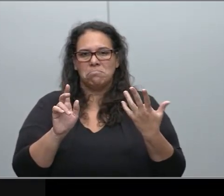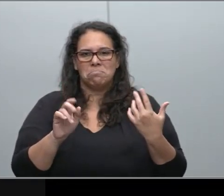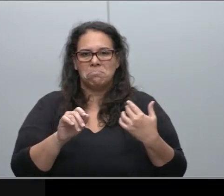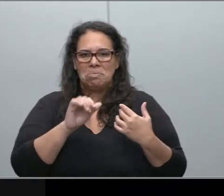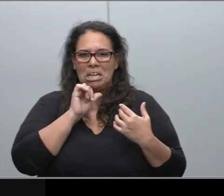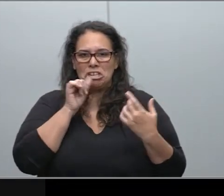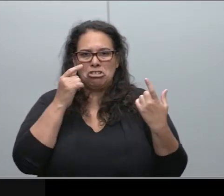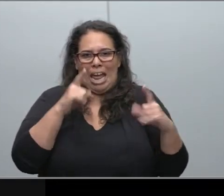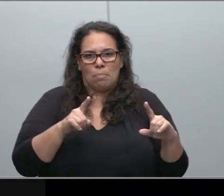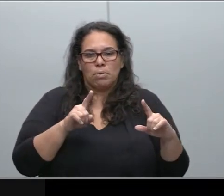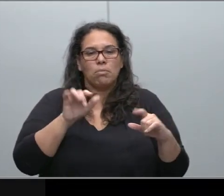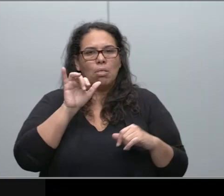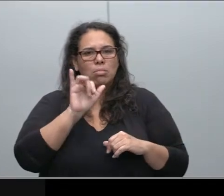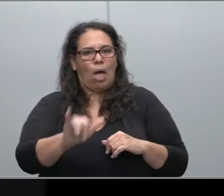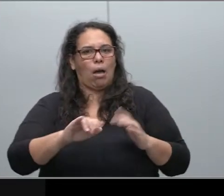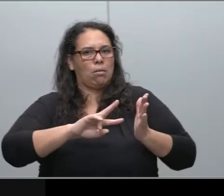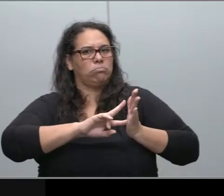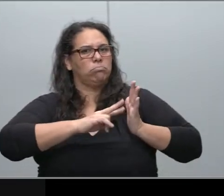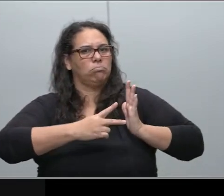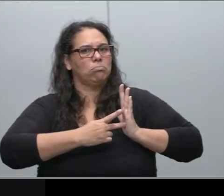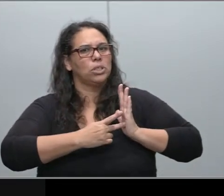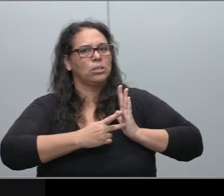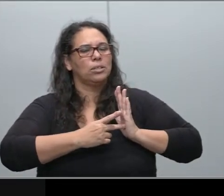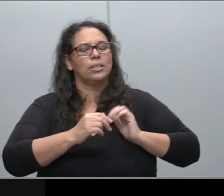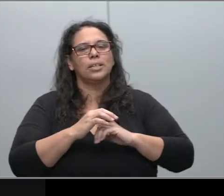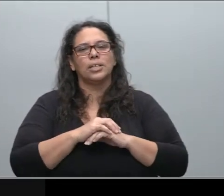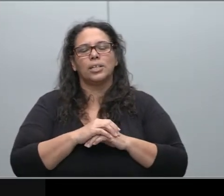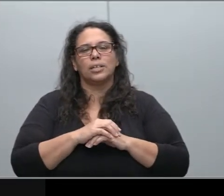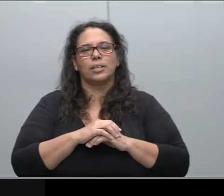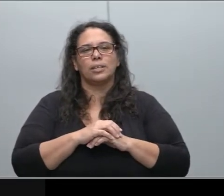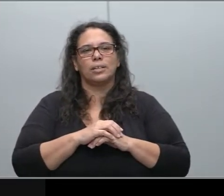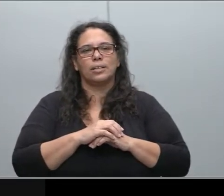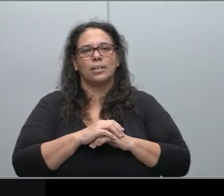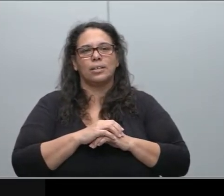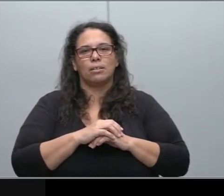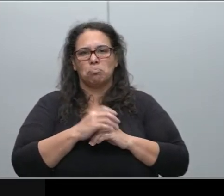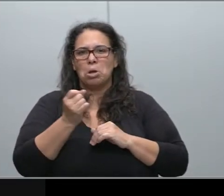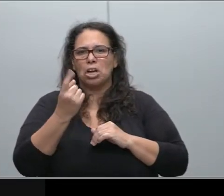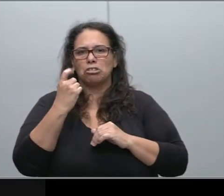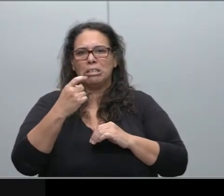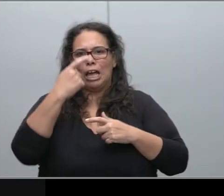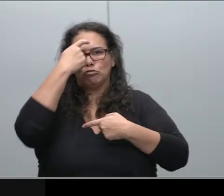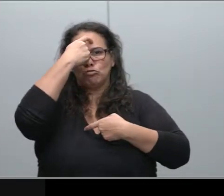that many have presented throughout this budget engagement process. And so it's been a very fruitful